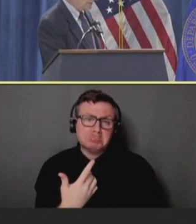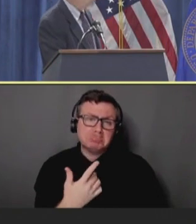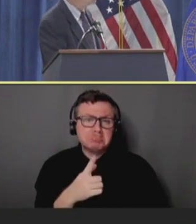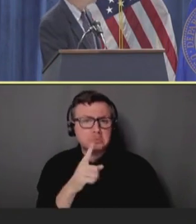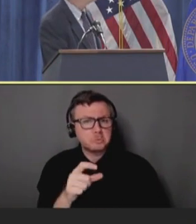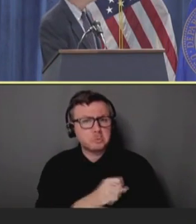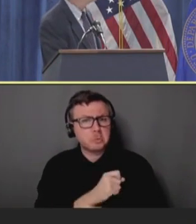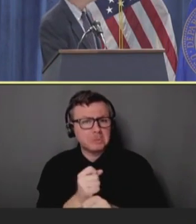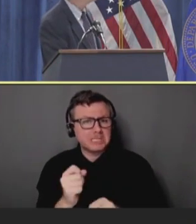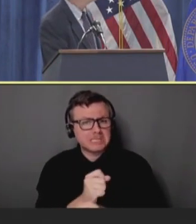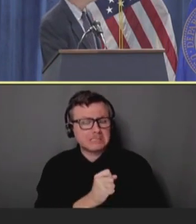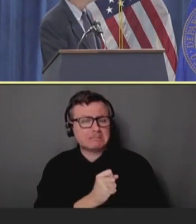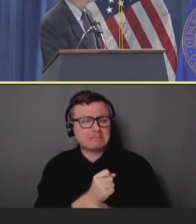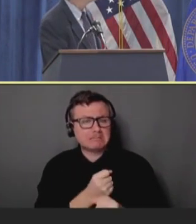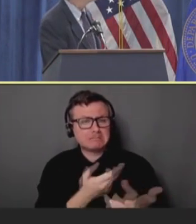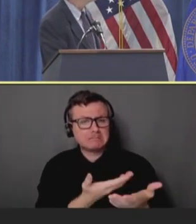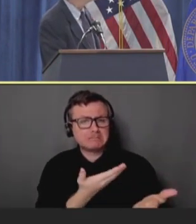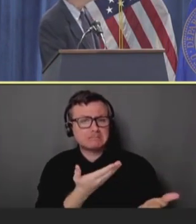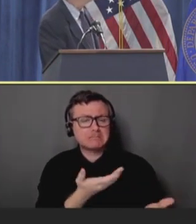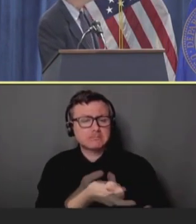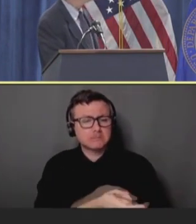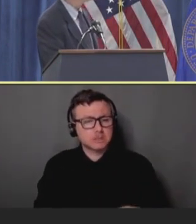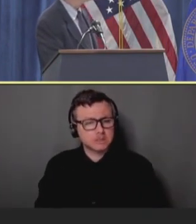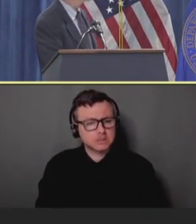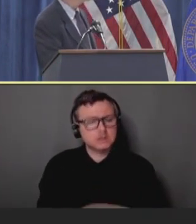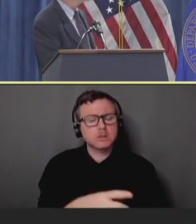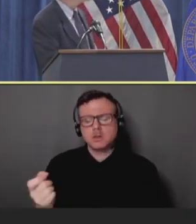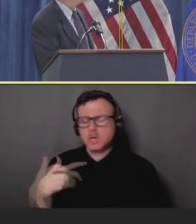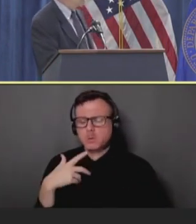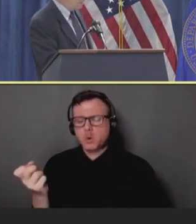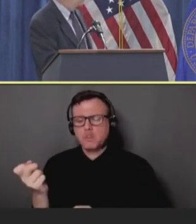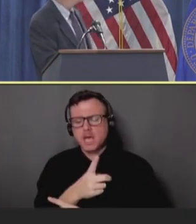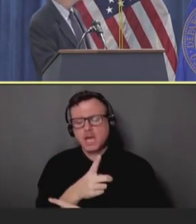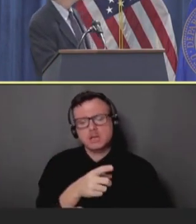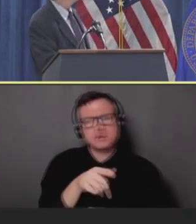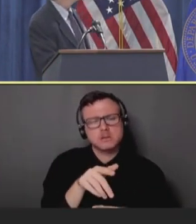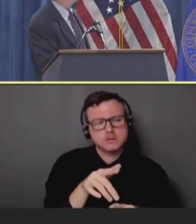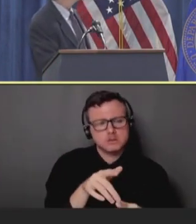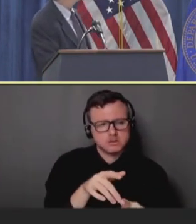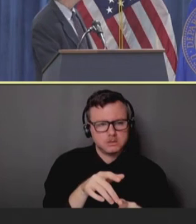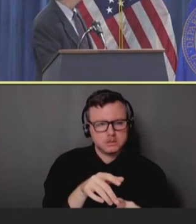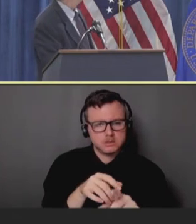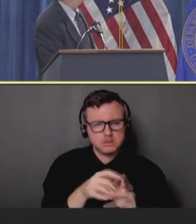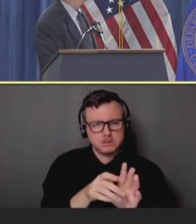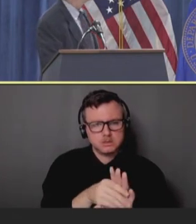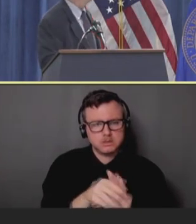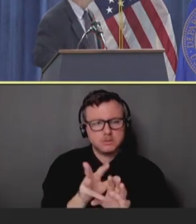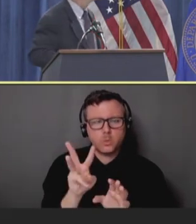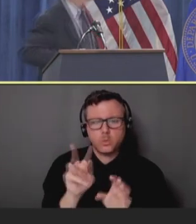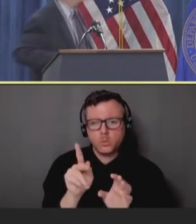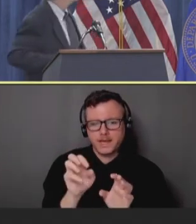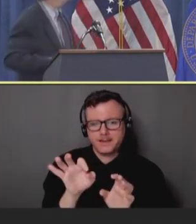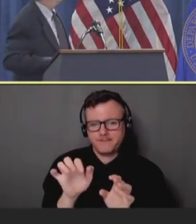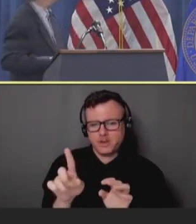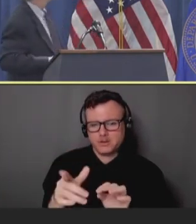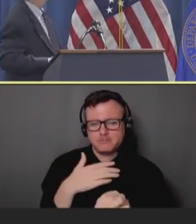Let me go down one; I'll come back to that one. Now there is my boy Wakefield.